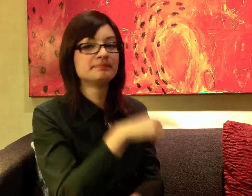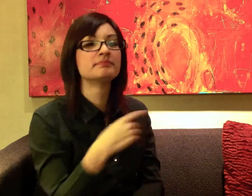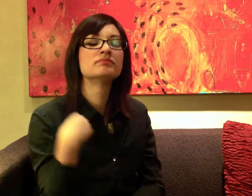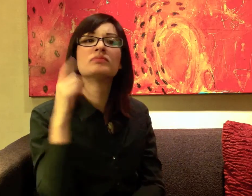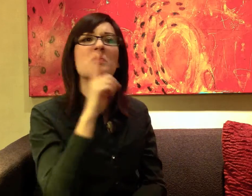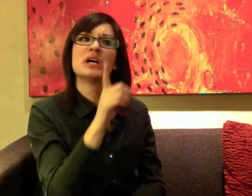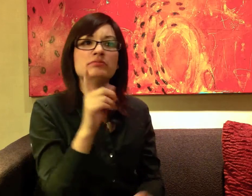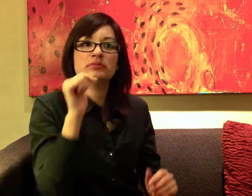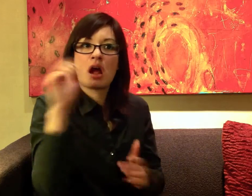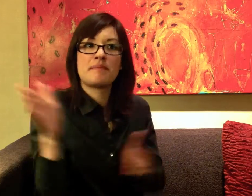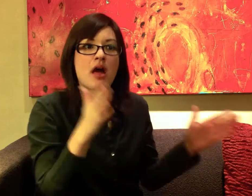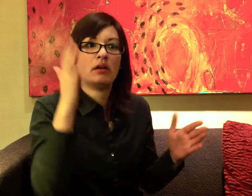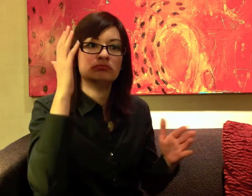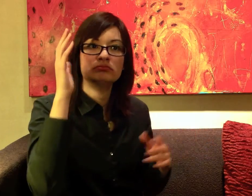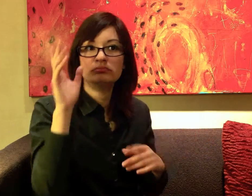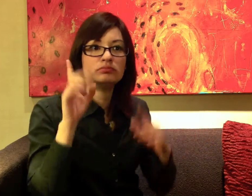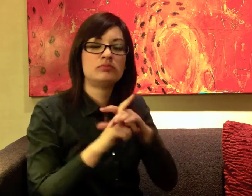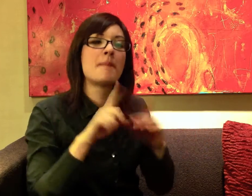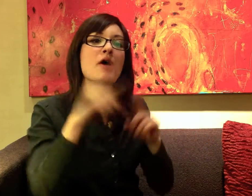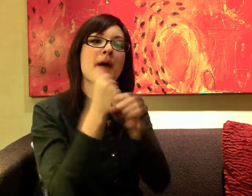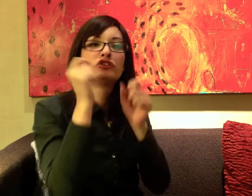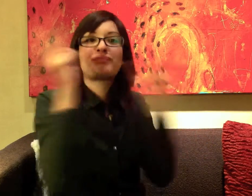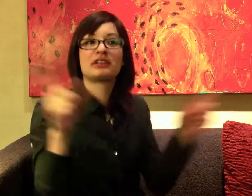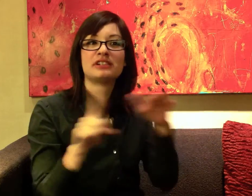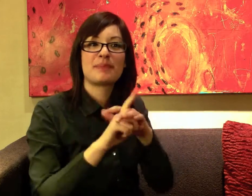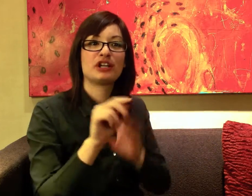We had no clue - it was not planned and made a surprise appearance.